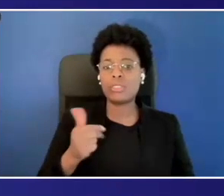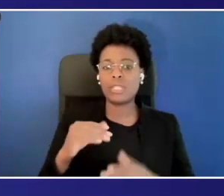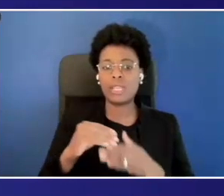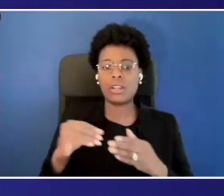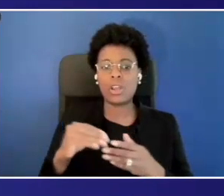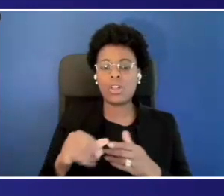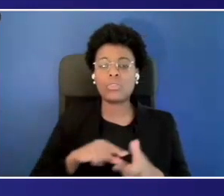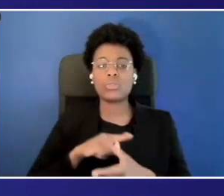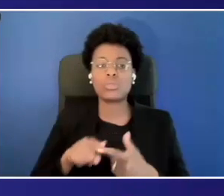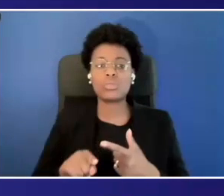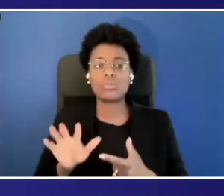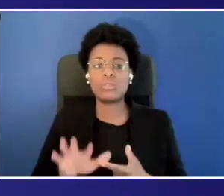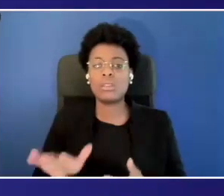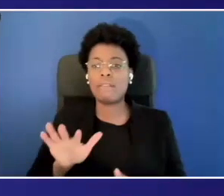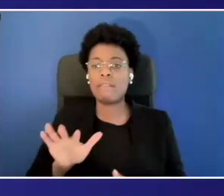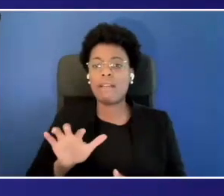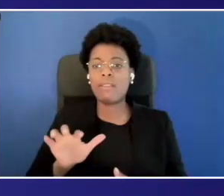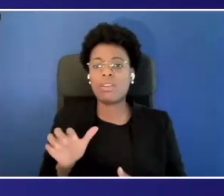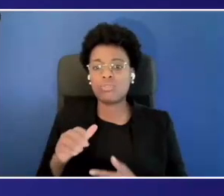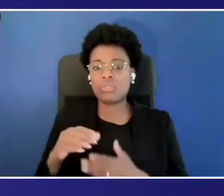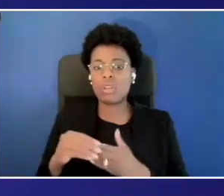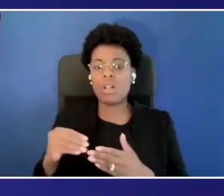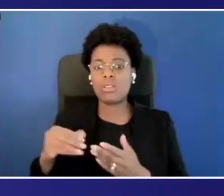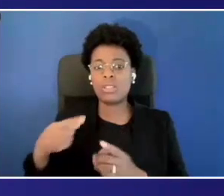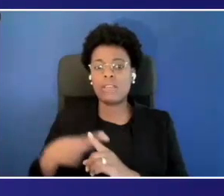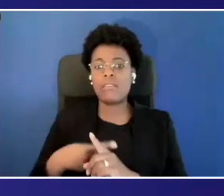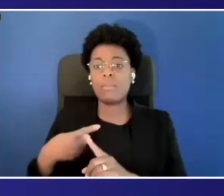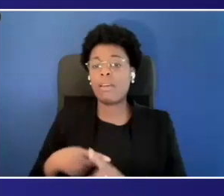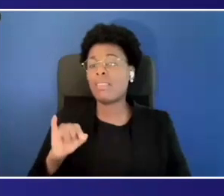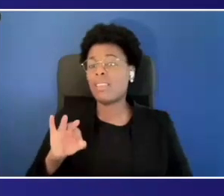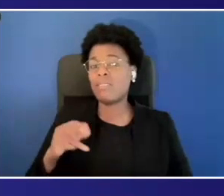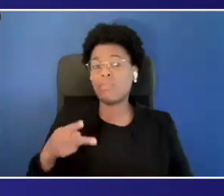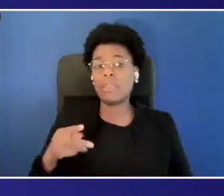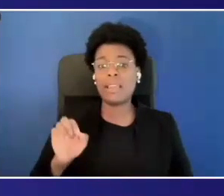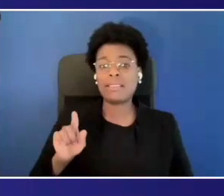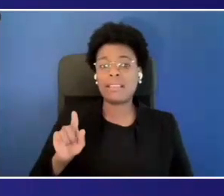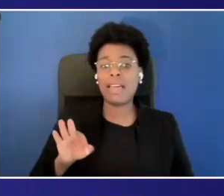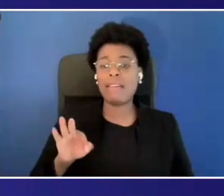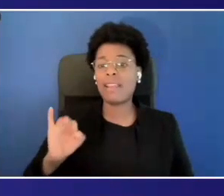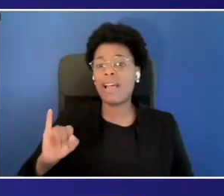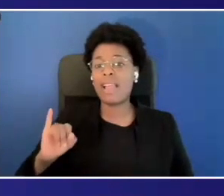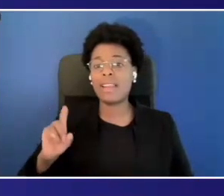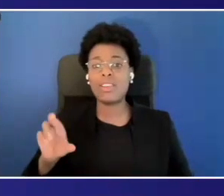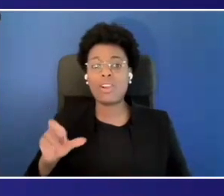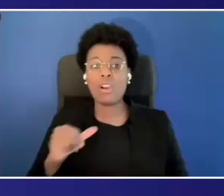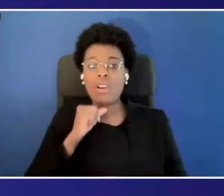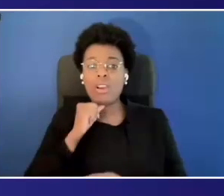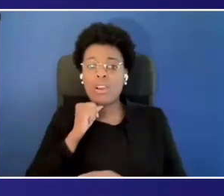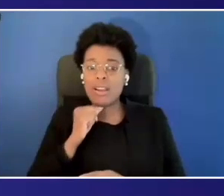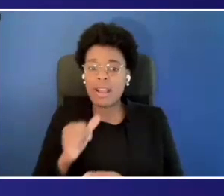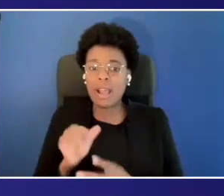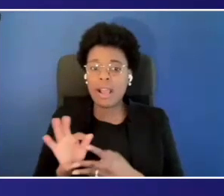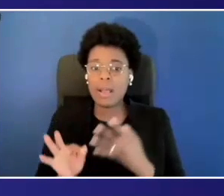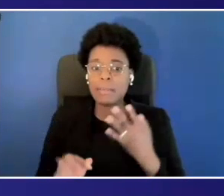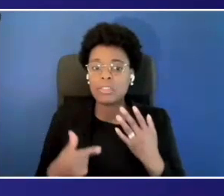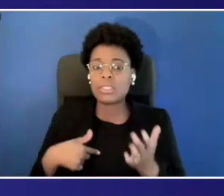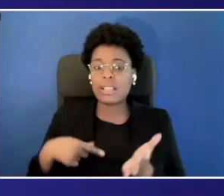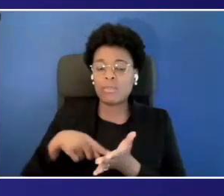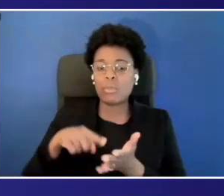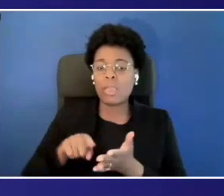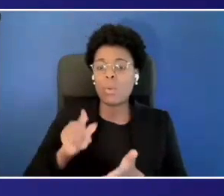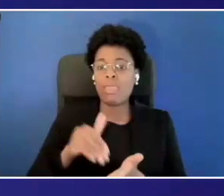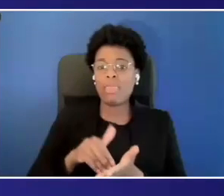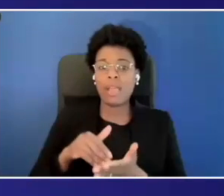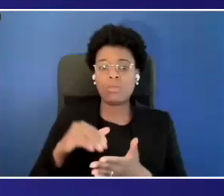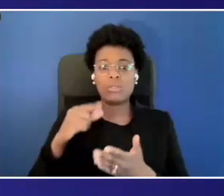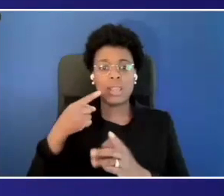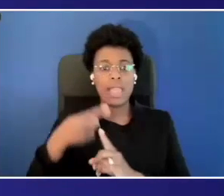If PSLF and income driven repayment plans cease being an option, I will be paying over $1,000 a month for the next 25 years in order to pay off my loans.